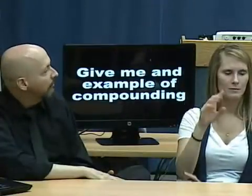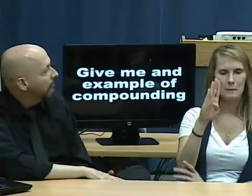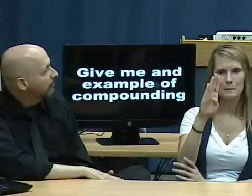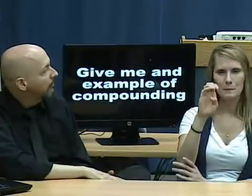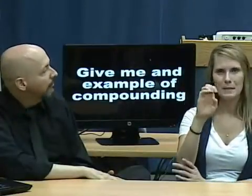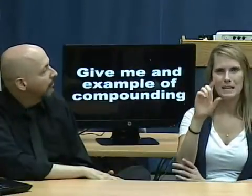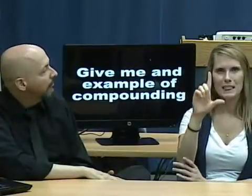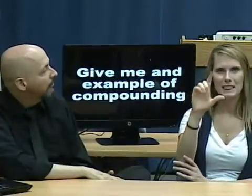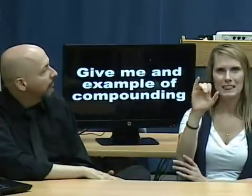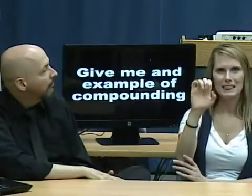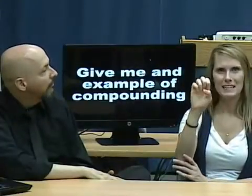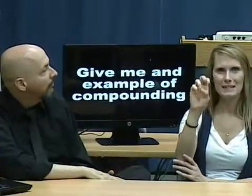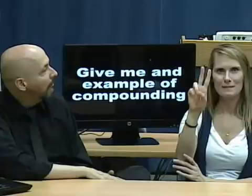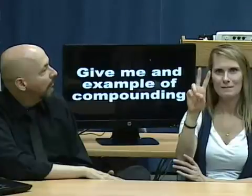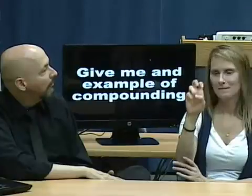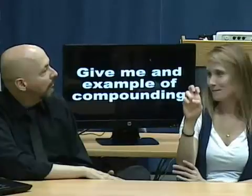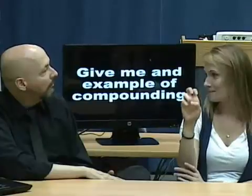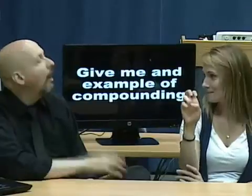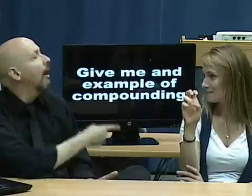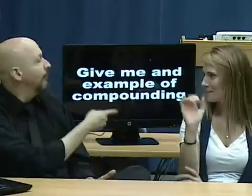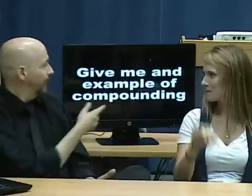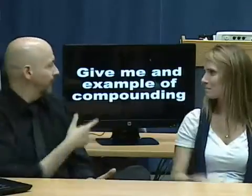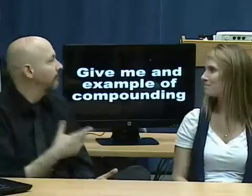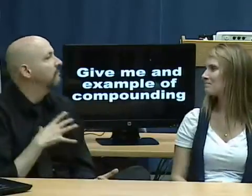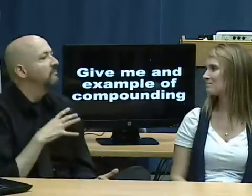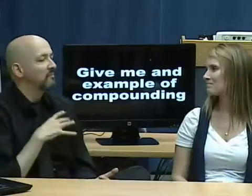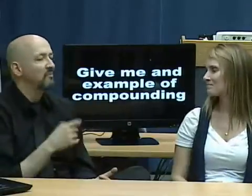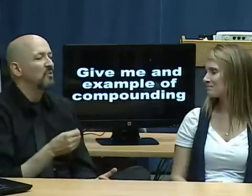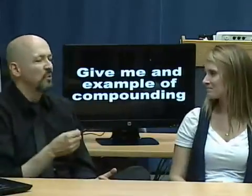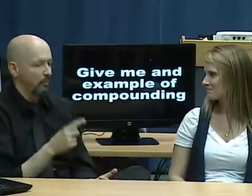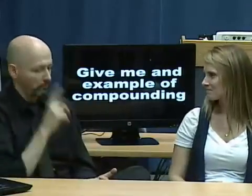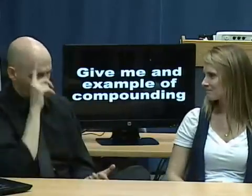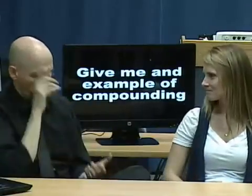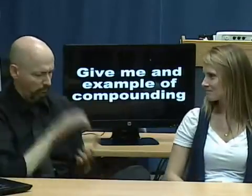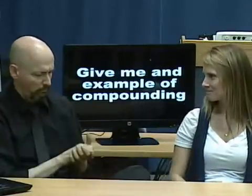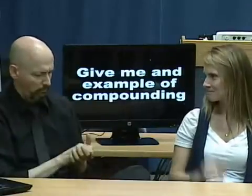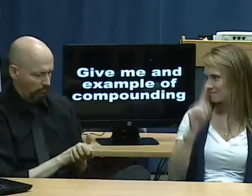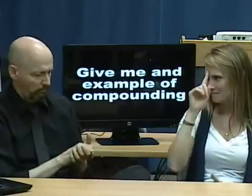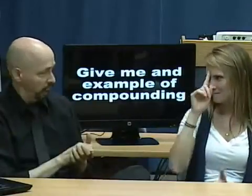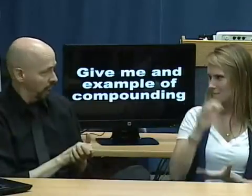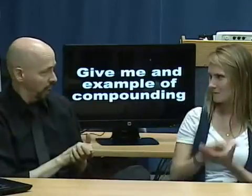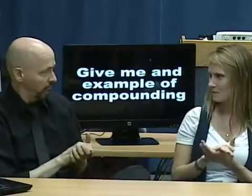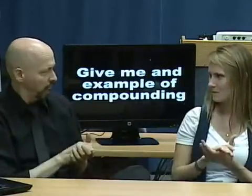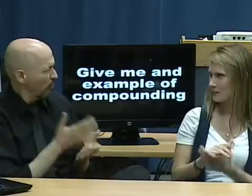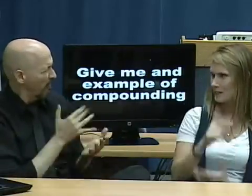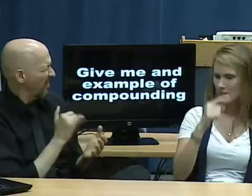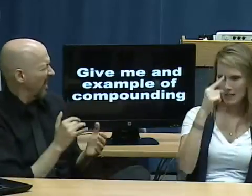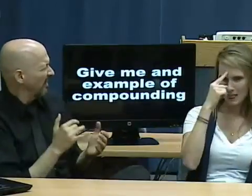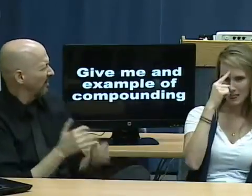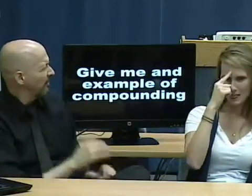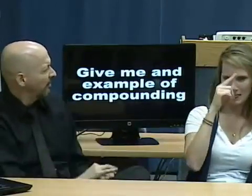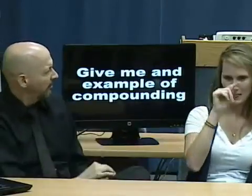B-E-L-I-E-V-E Fine. Believe. Believe. What is that?